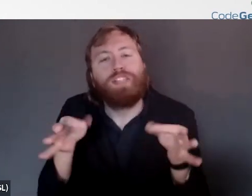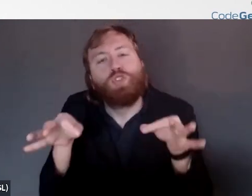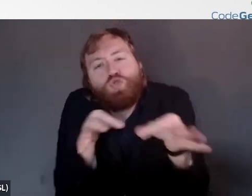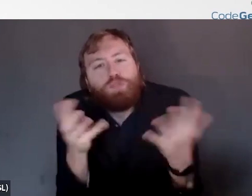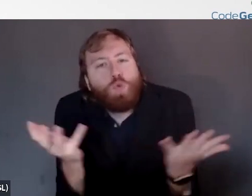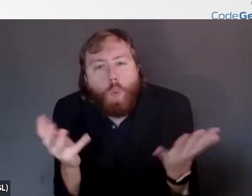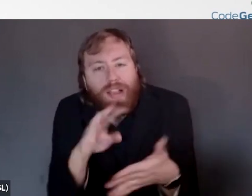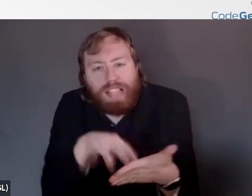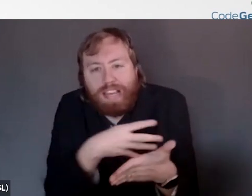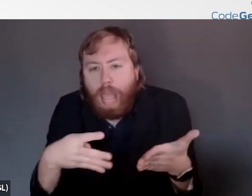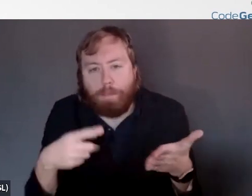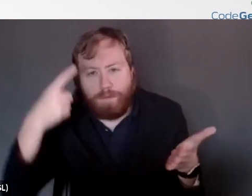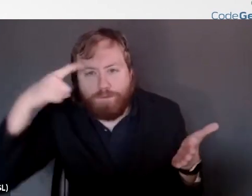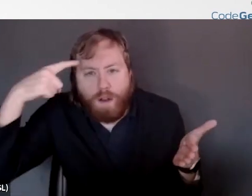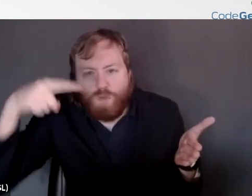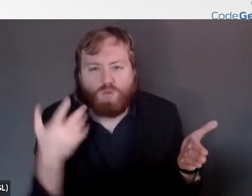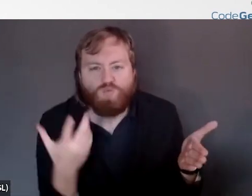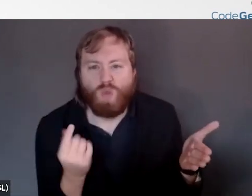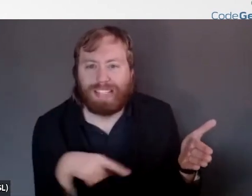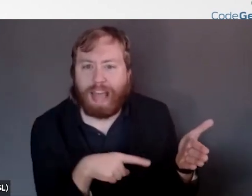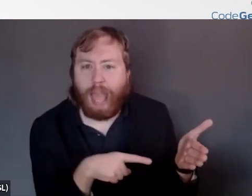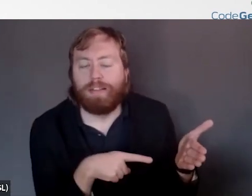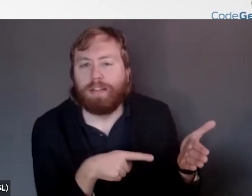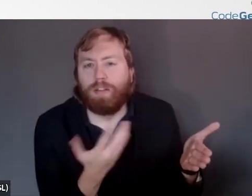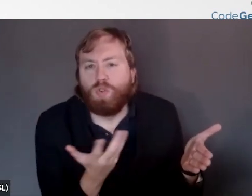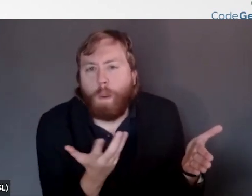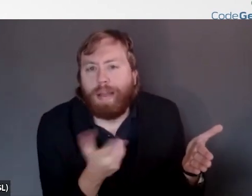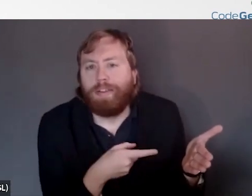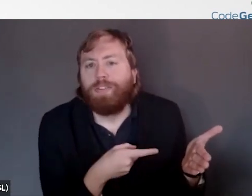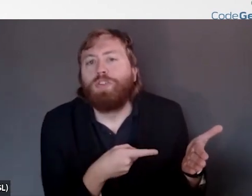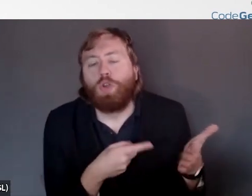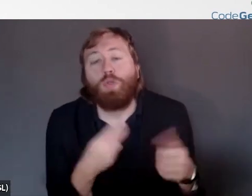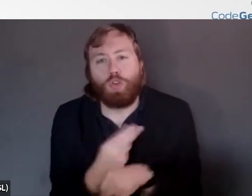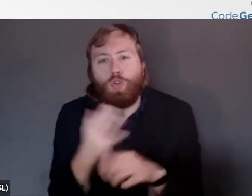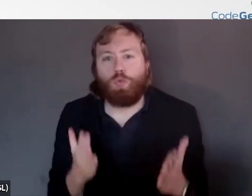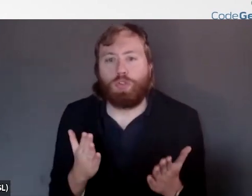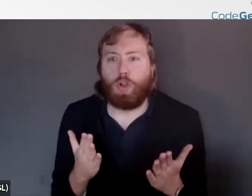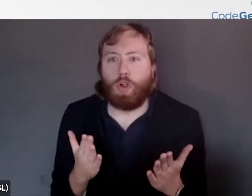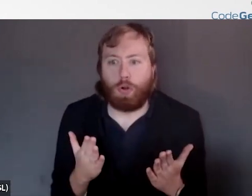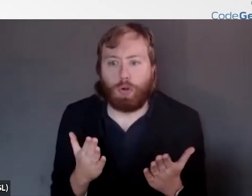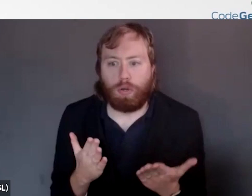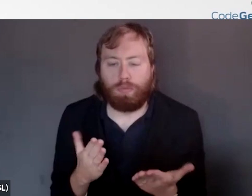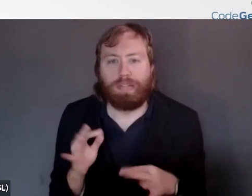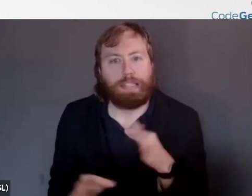so that the user will have some notification of-- rather than just being dumped into a set of data,